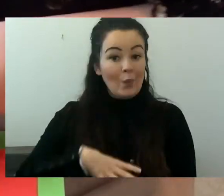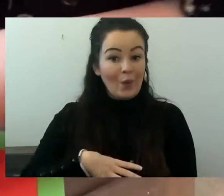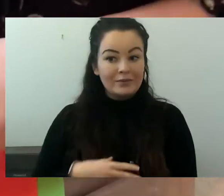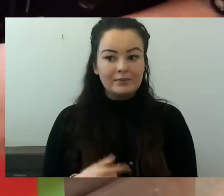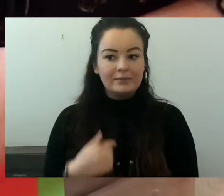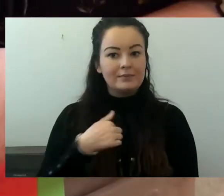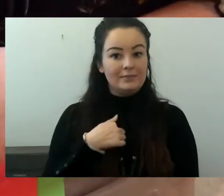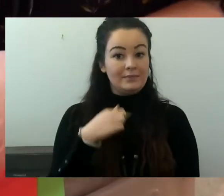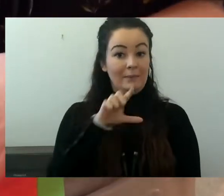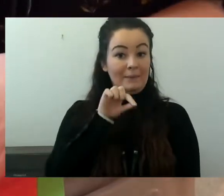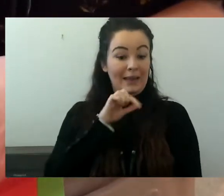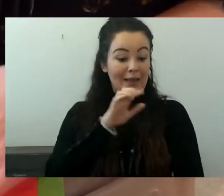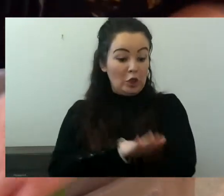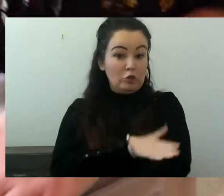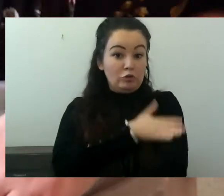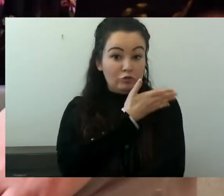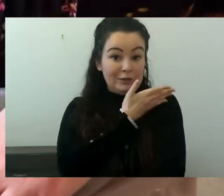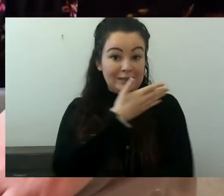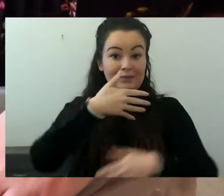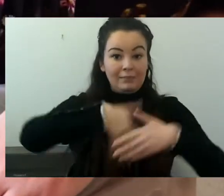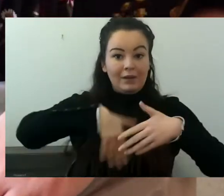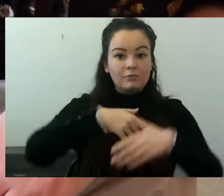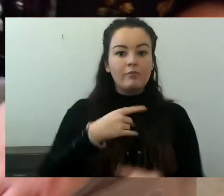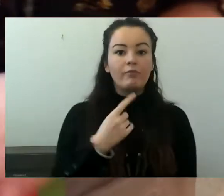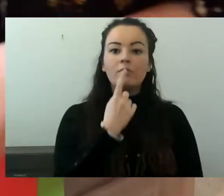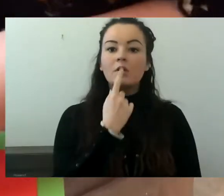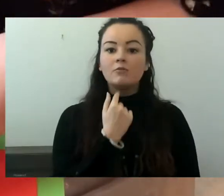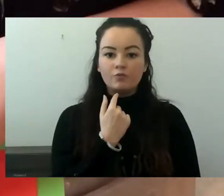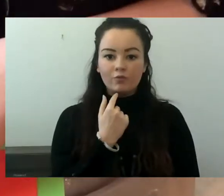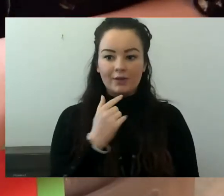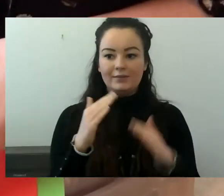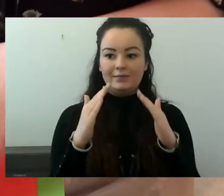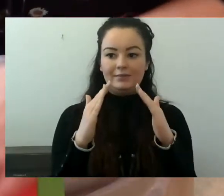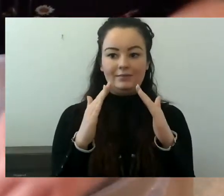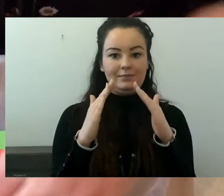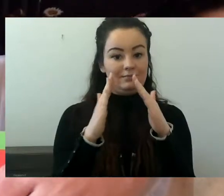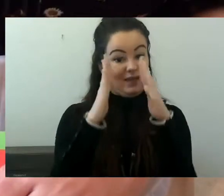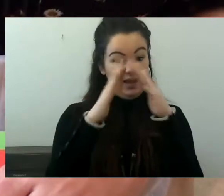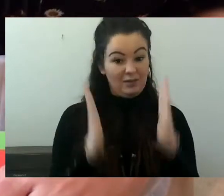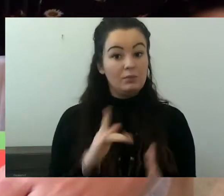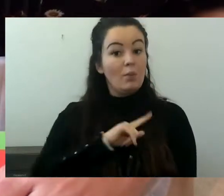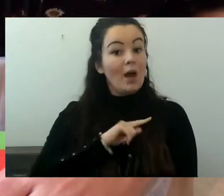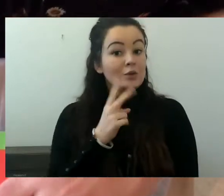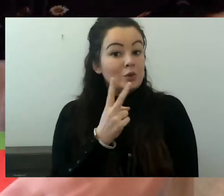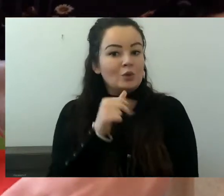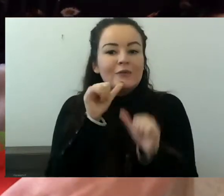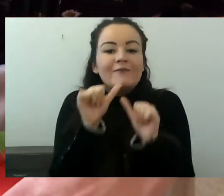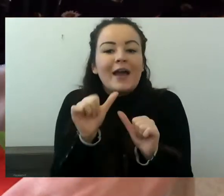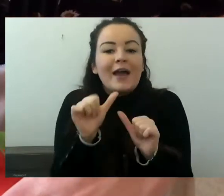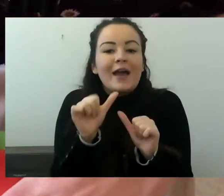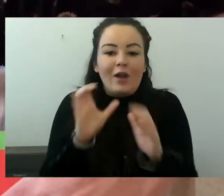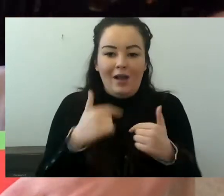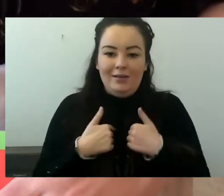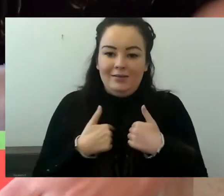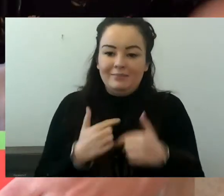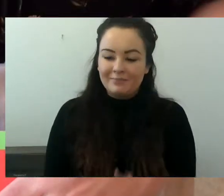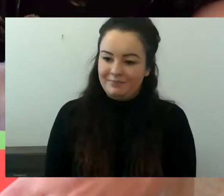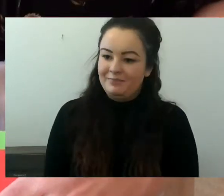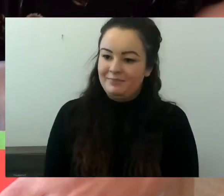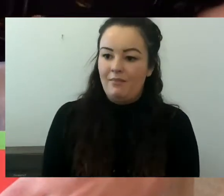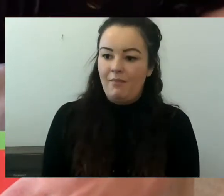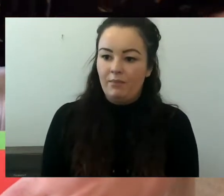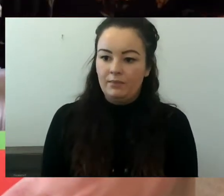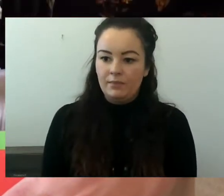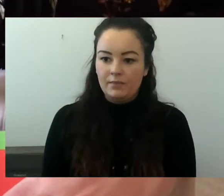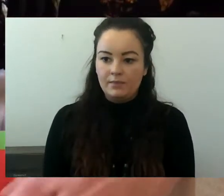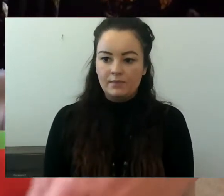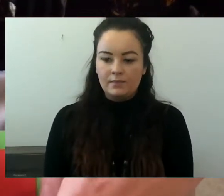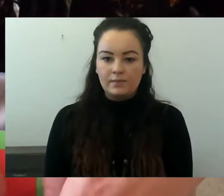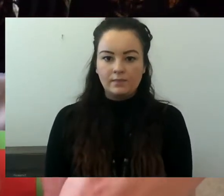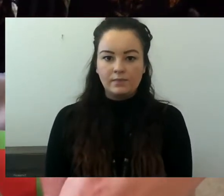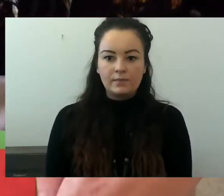I'm going with green background and red because these are two of my favourite colours